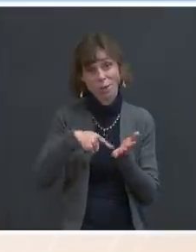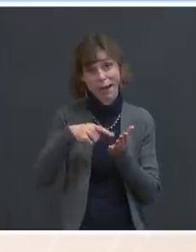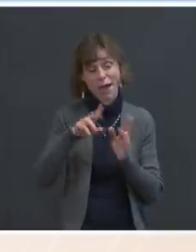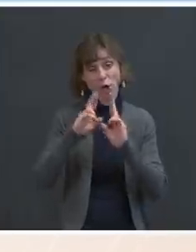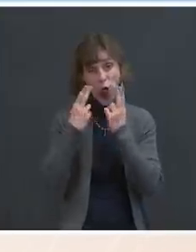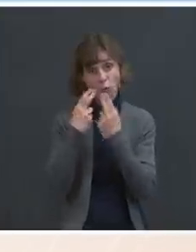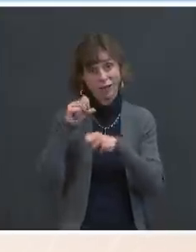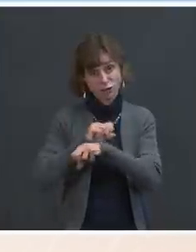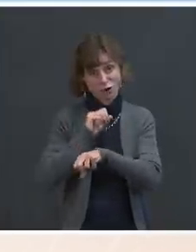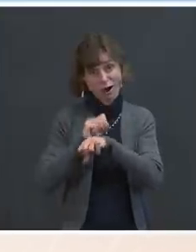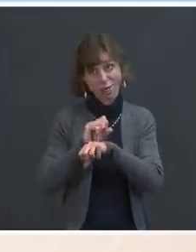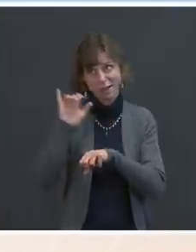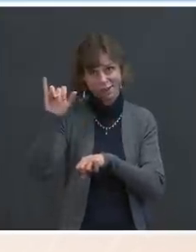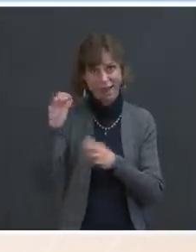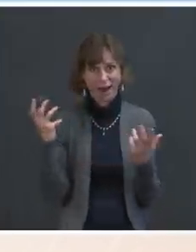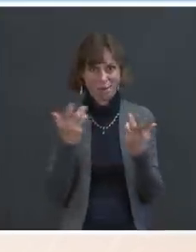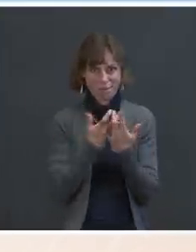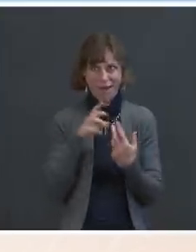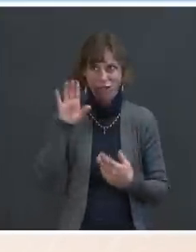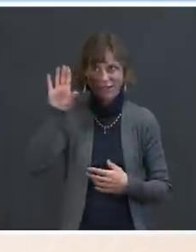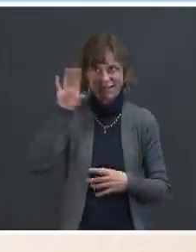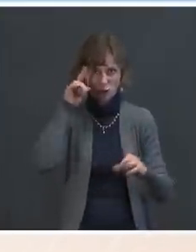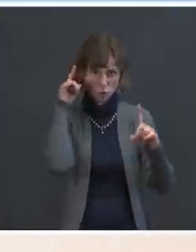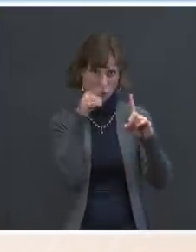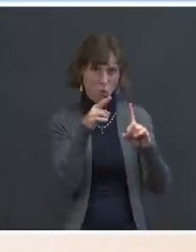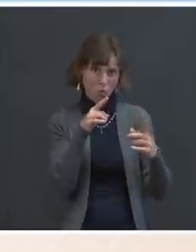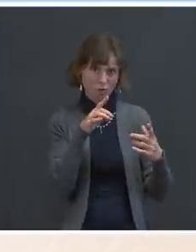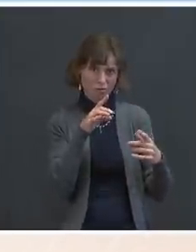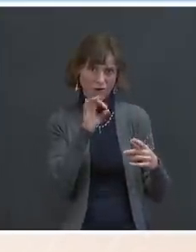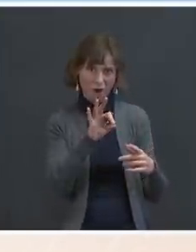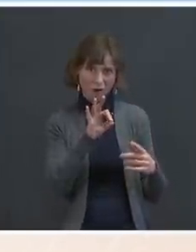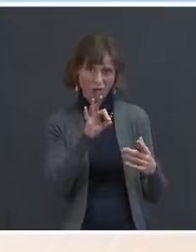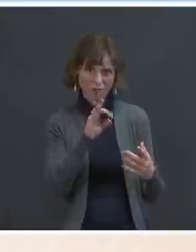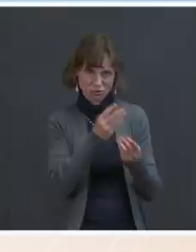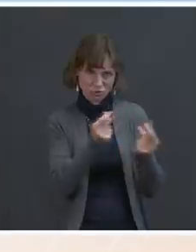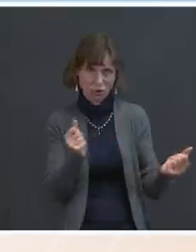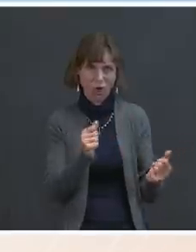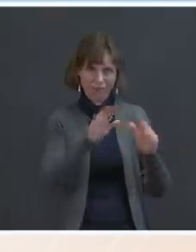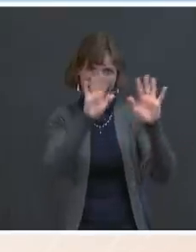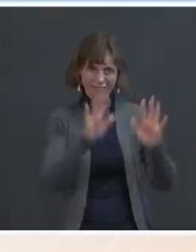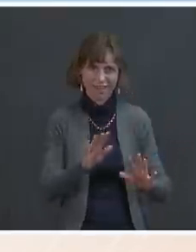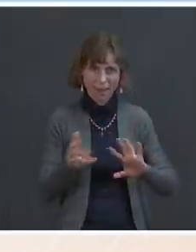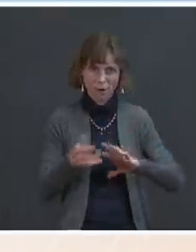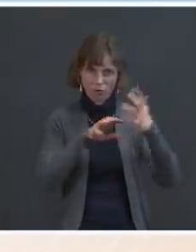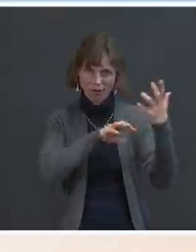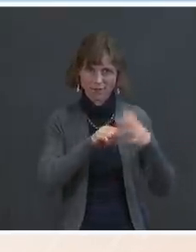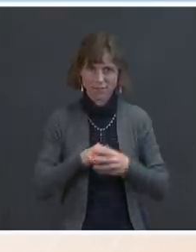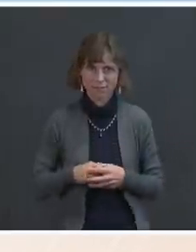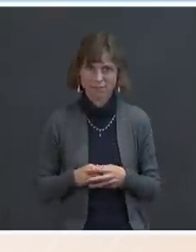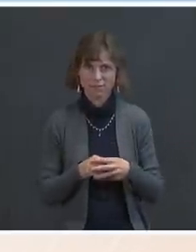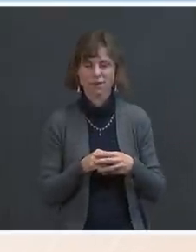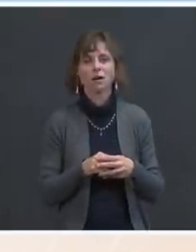of addressing the climate -- crisis, I should say. Go ahead. The Press: Hey, Jen. On the 100 million new doses,